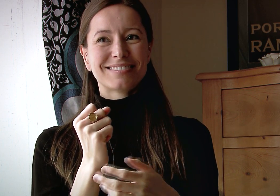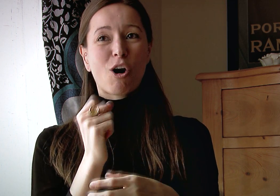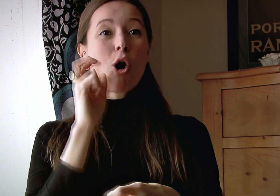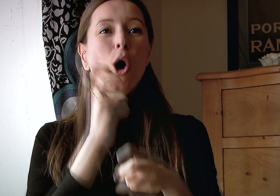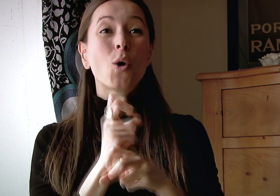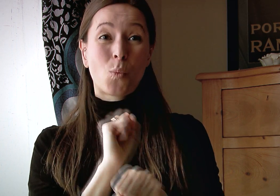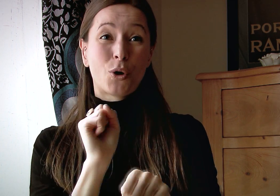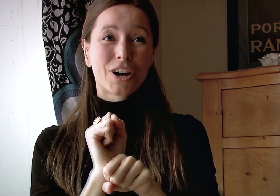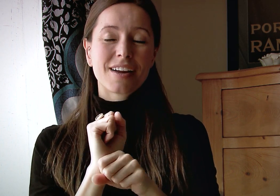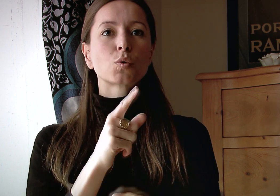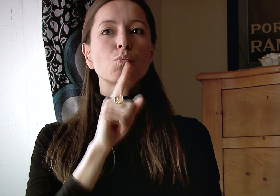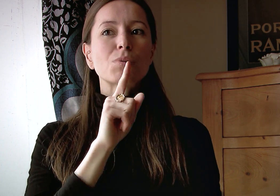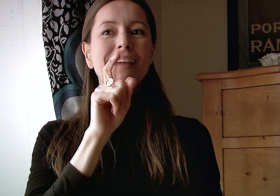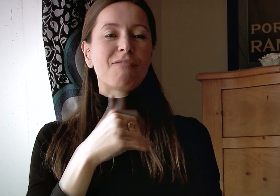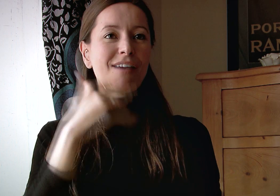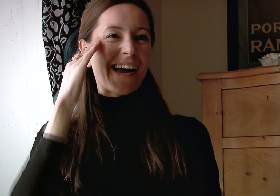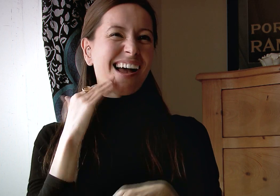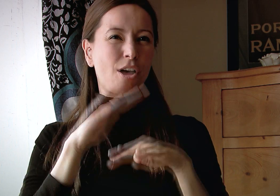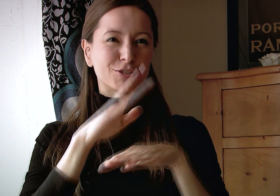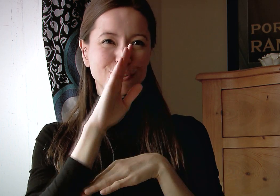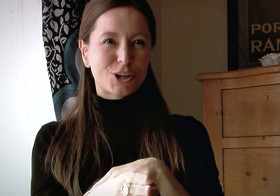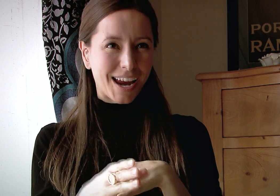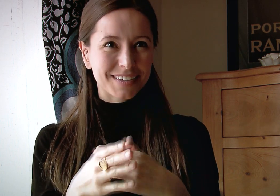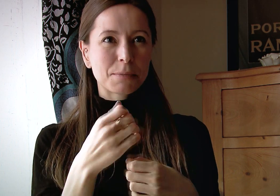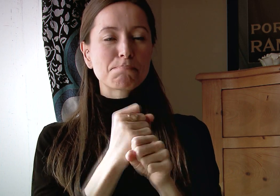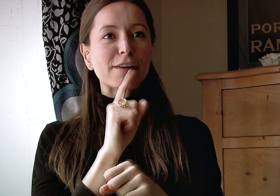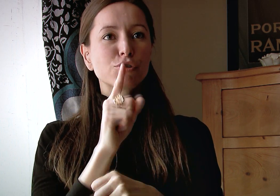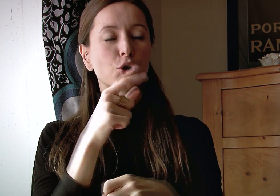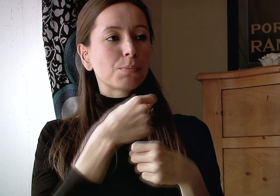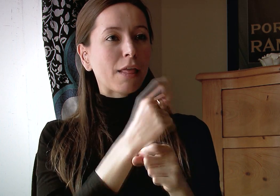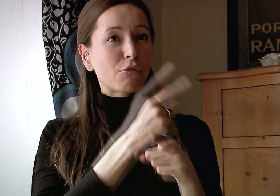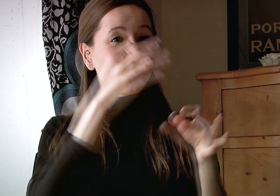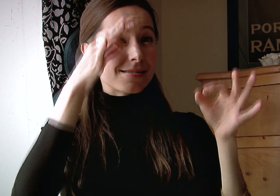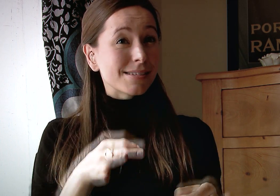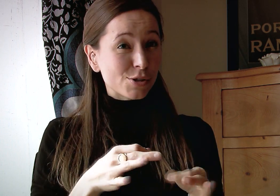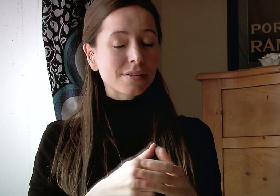It's hard work. You really need to have your head on straight. Make sure to make the right decisions.